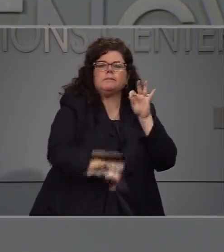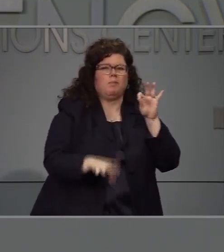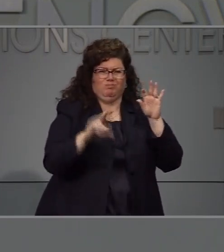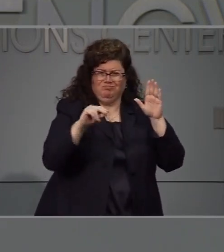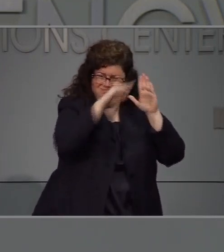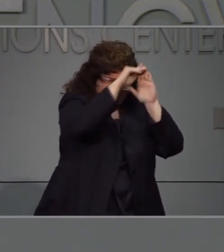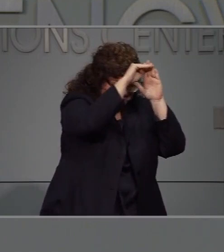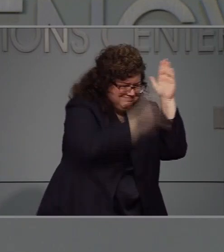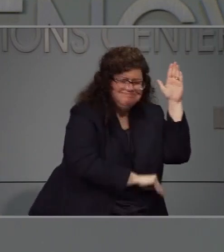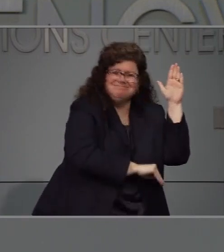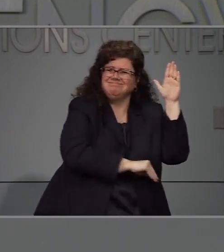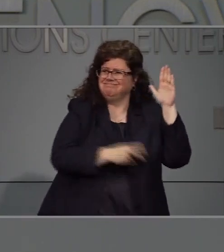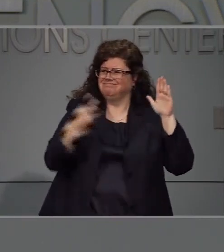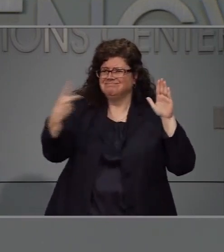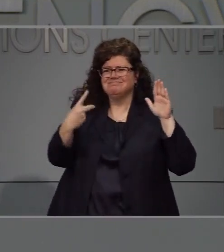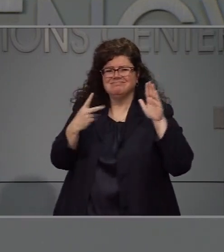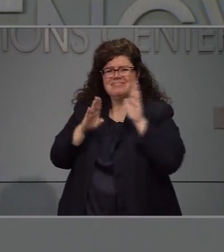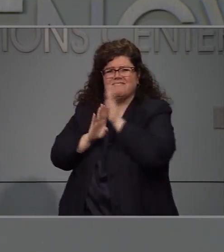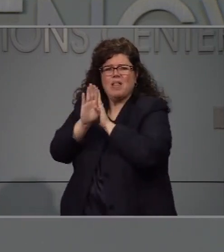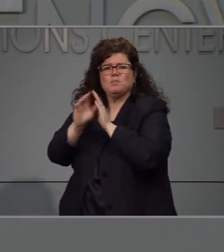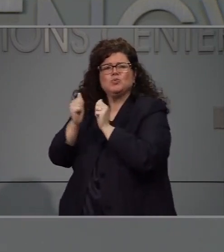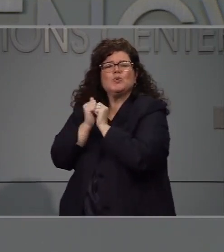THEY SO WE TRIED TO CAPTURE ALL OF THAT IN OUR RECOMMENDATIONS